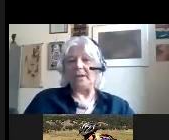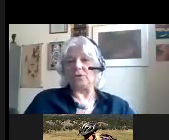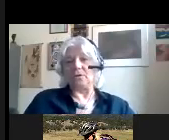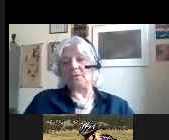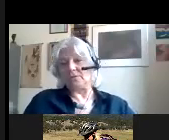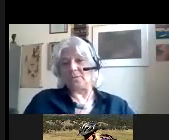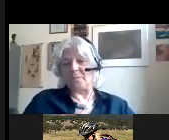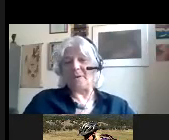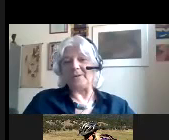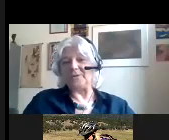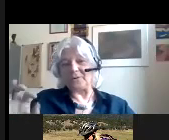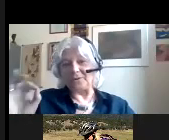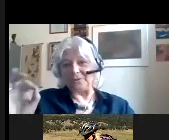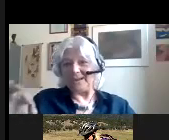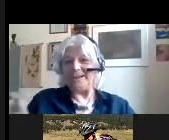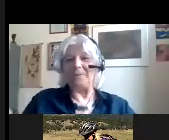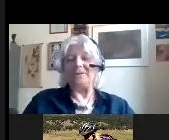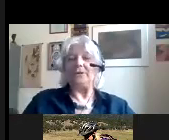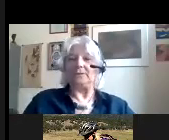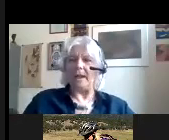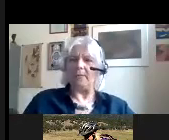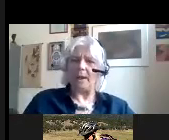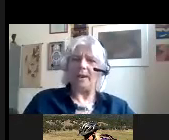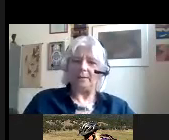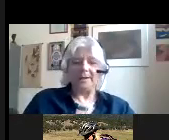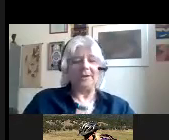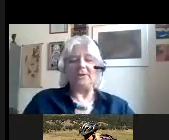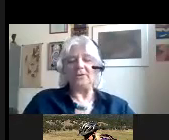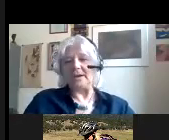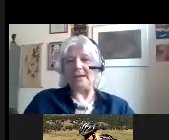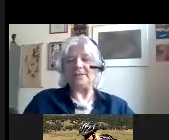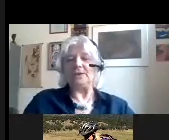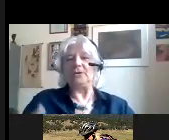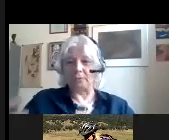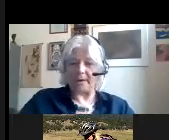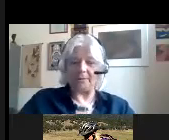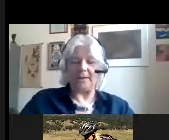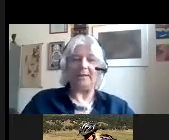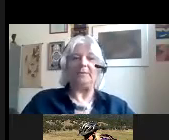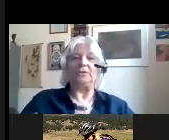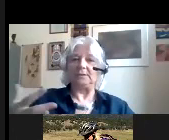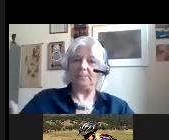You make sure to monitor little tiny words you use, yeah, right. You try not to agree with anything but just simply